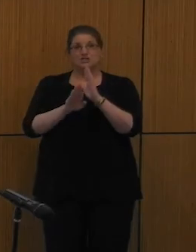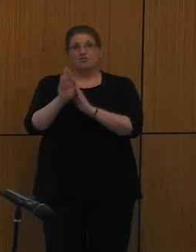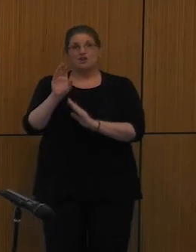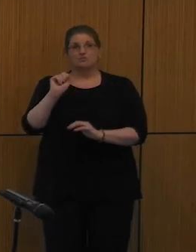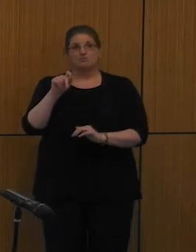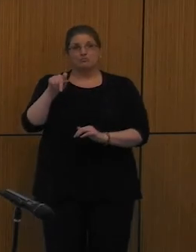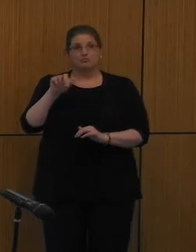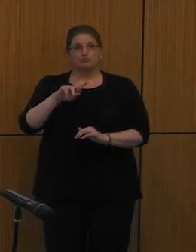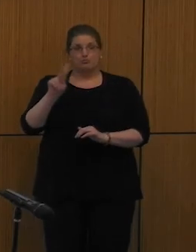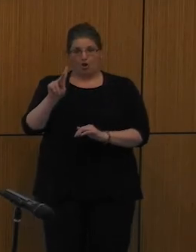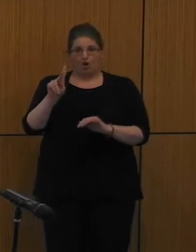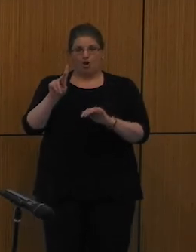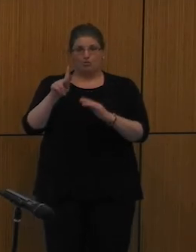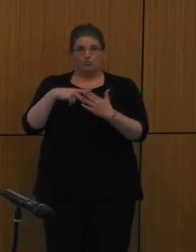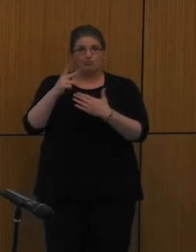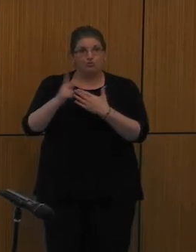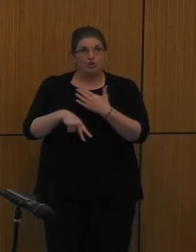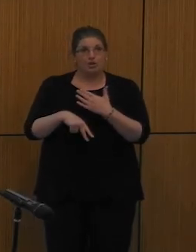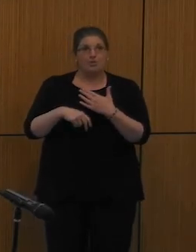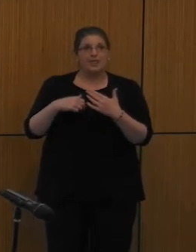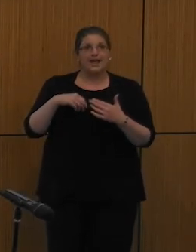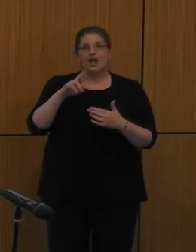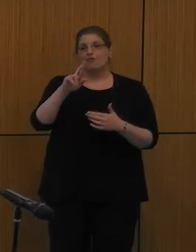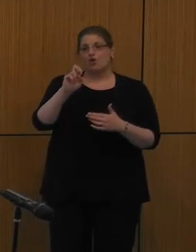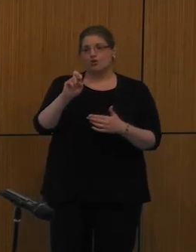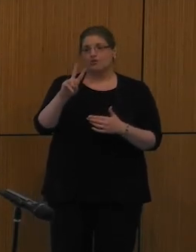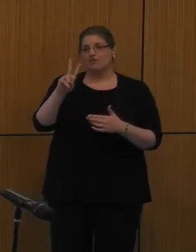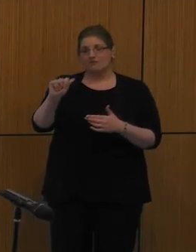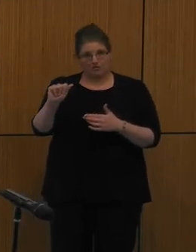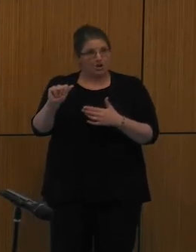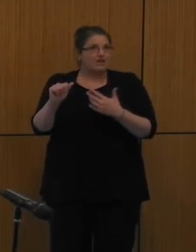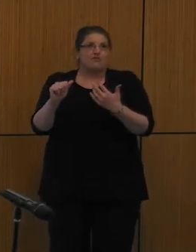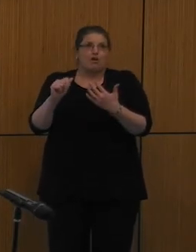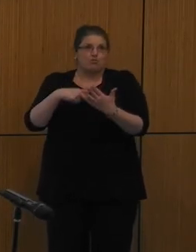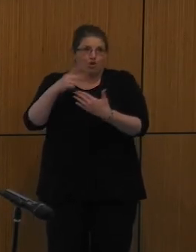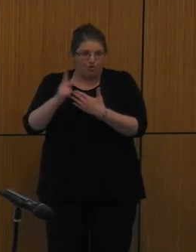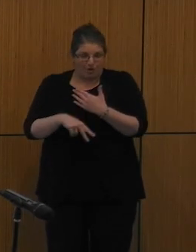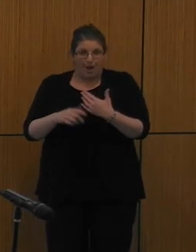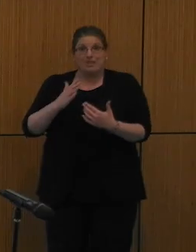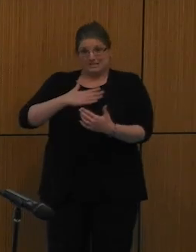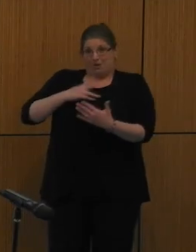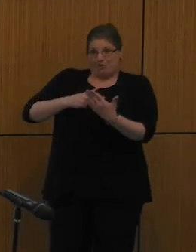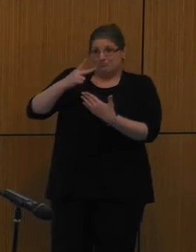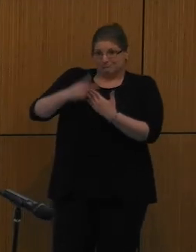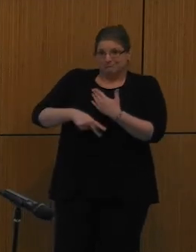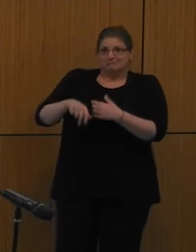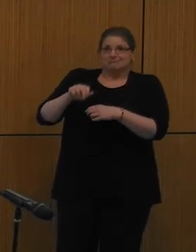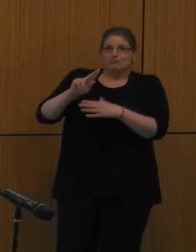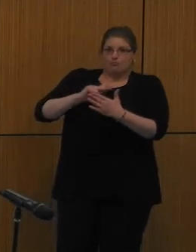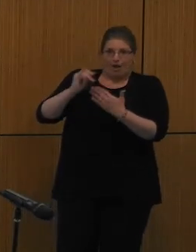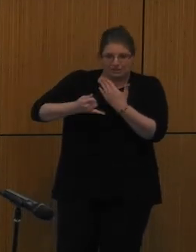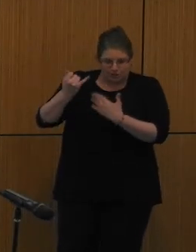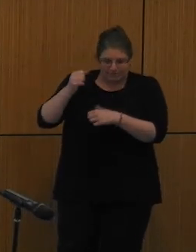that is Riva or Reconstructing Vagal Anatomy, which is the project we've been working on. And one of the goals of this was to go back and revisit